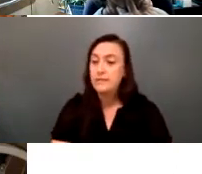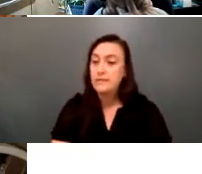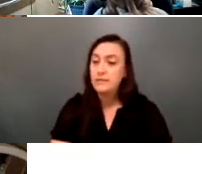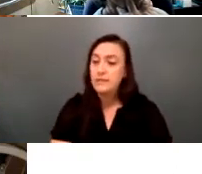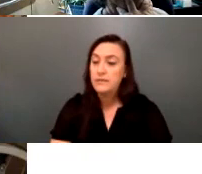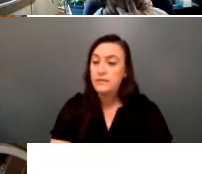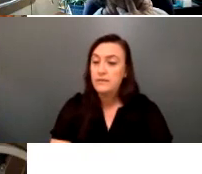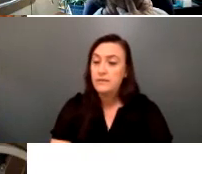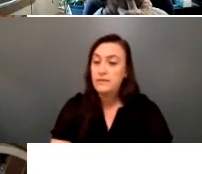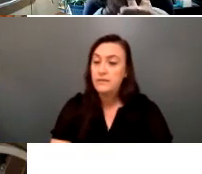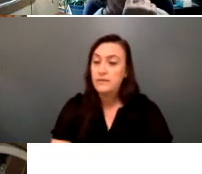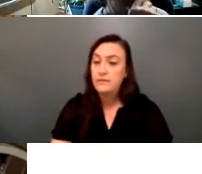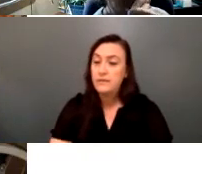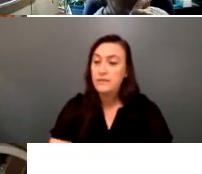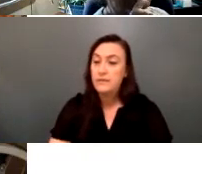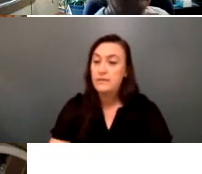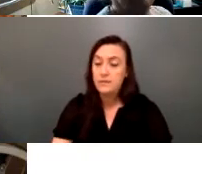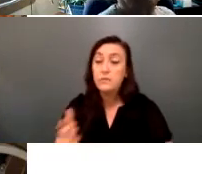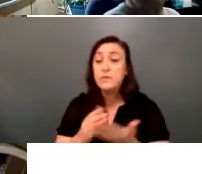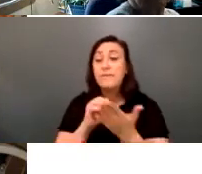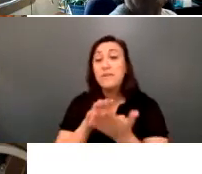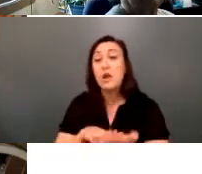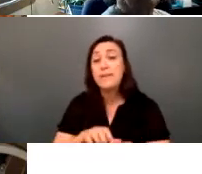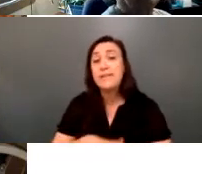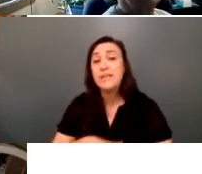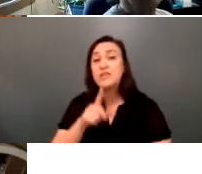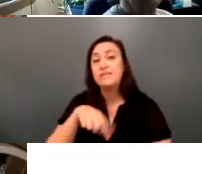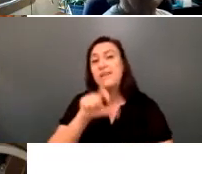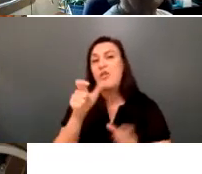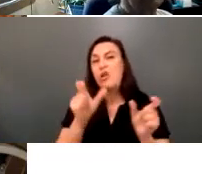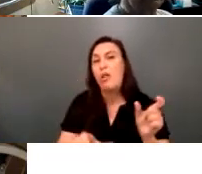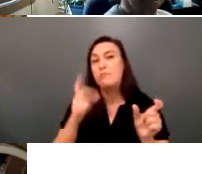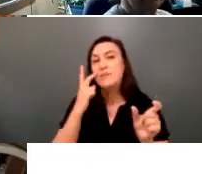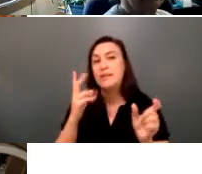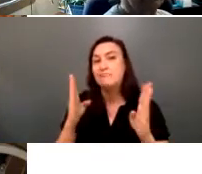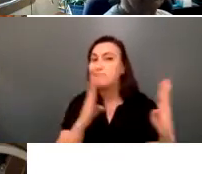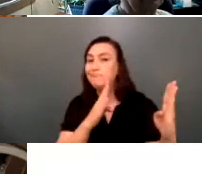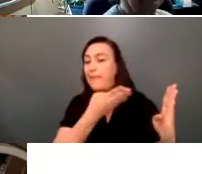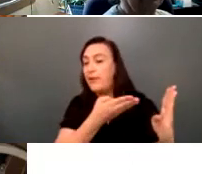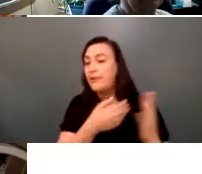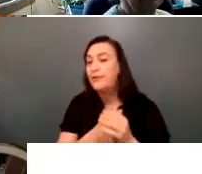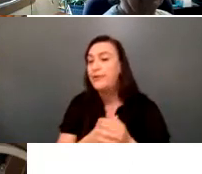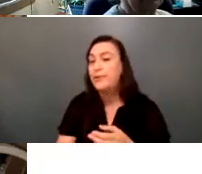Ben are some of the documentation. Is this other column that we have kind of off center a little bit and